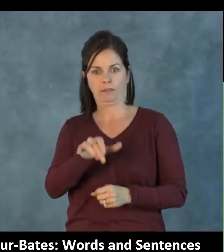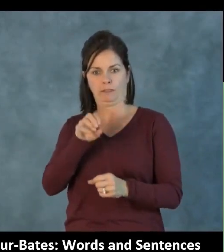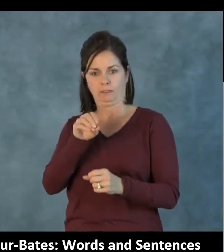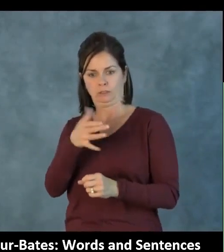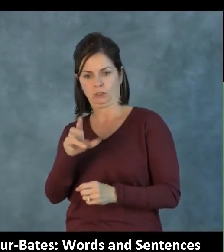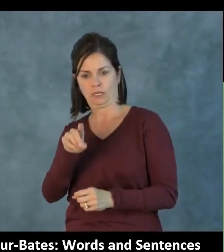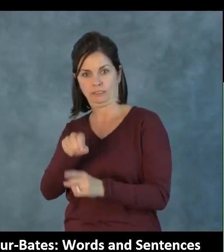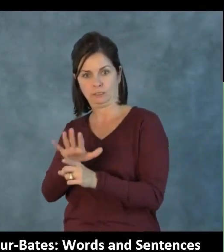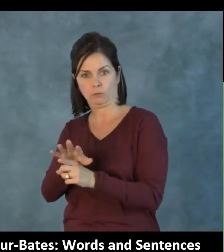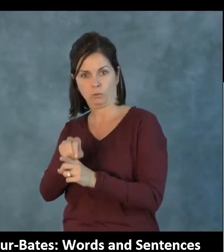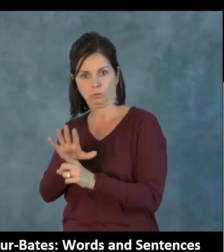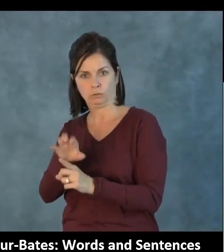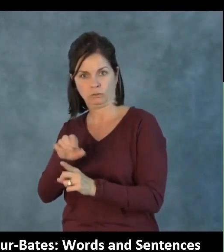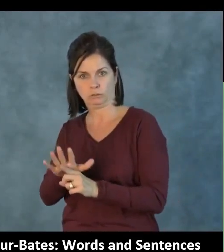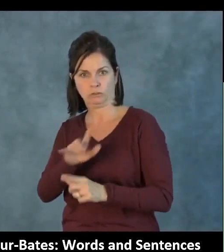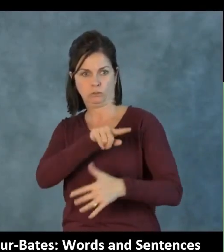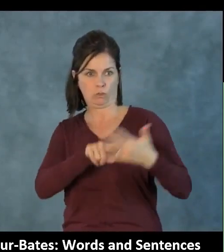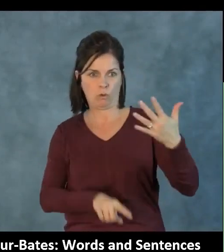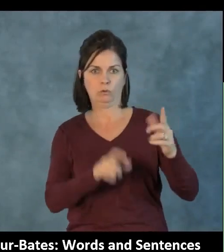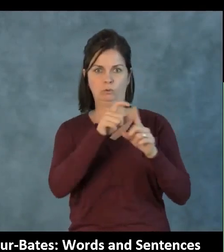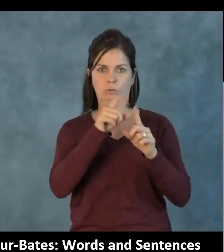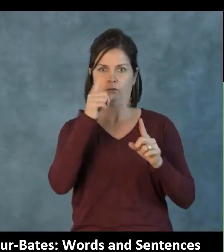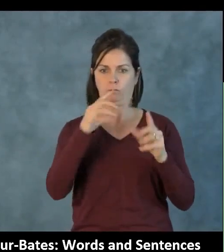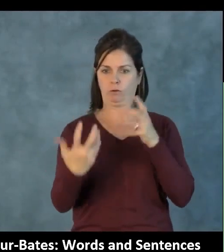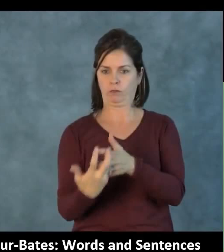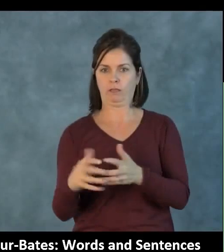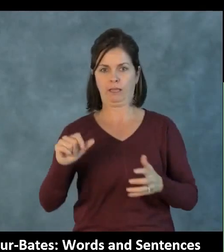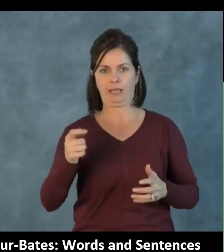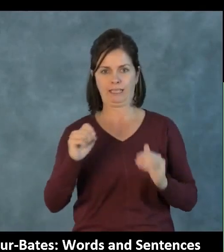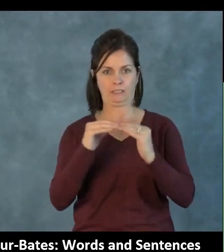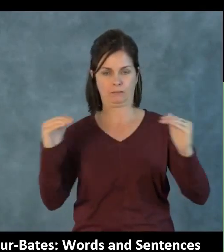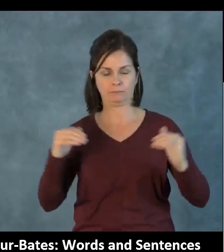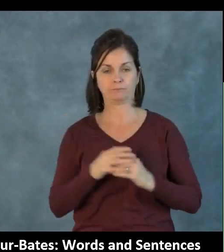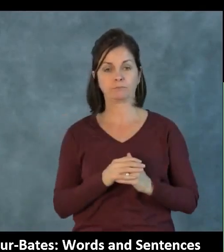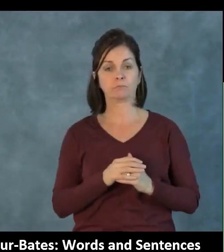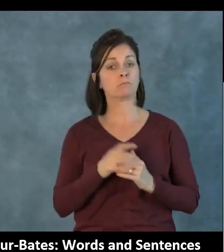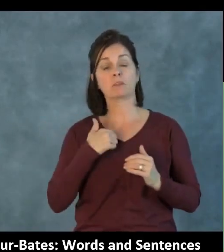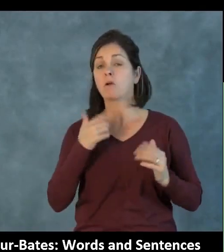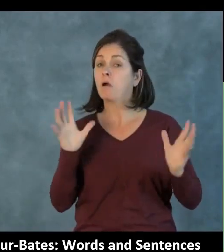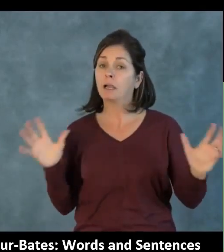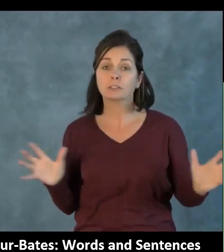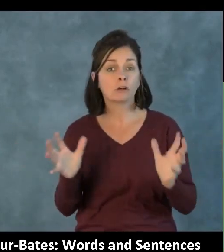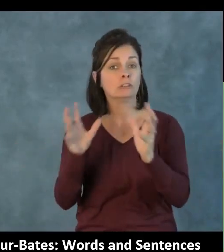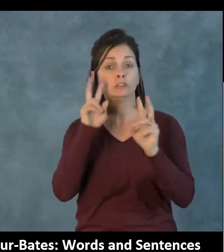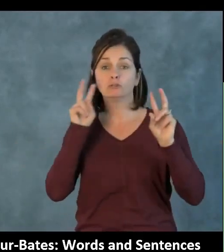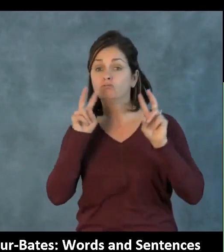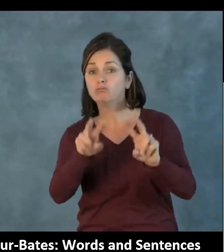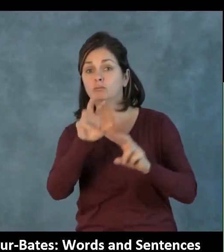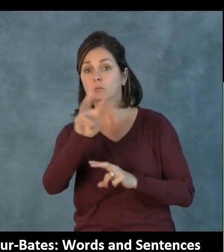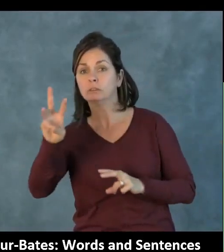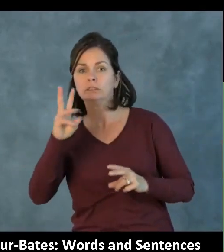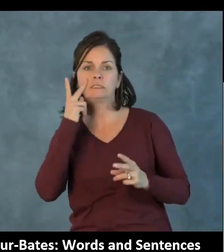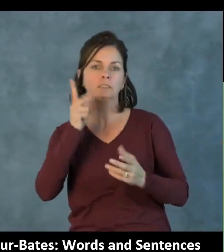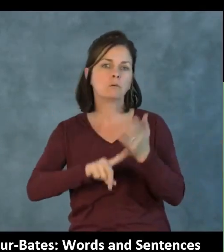is being exposed to. So I encourage you to take a look at that website, see what it has to offer.